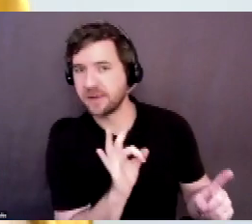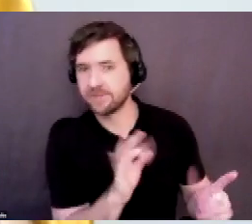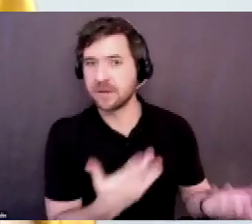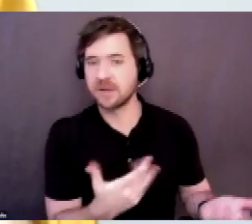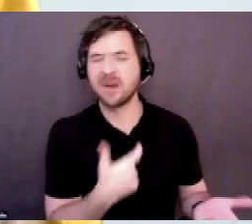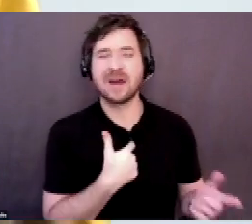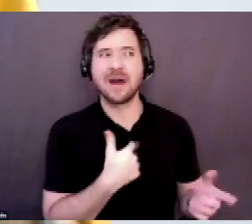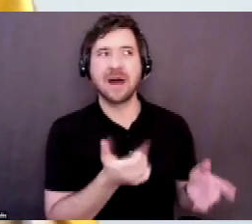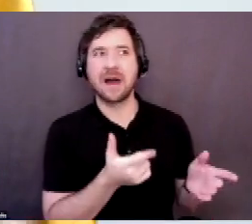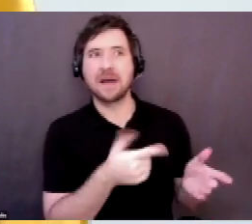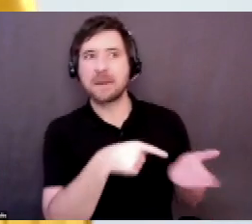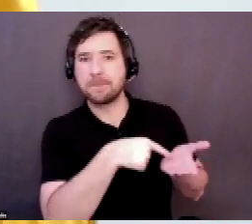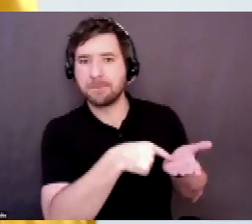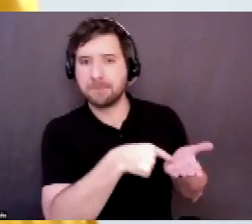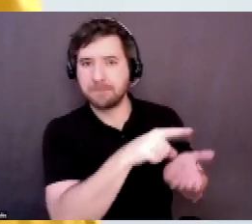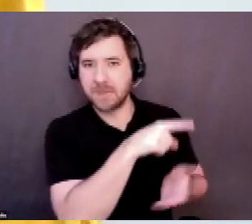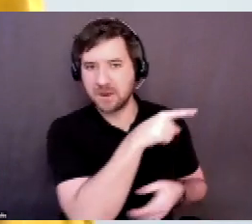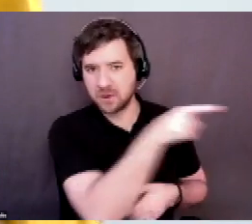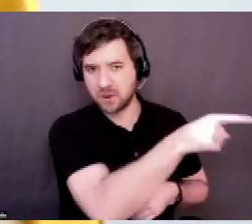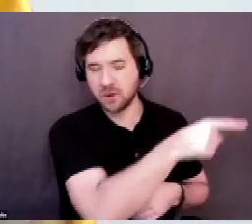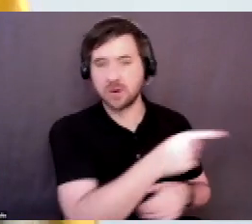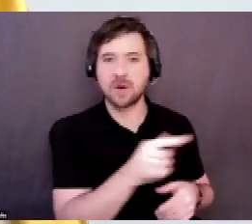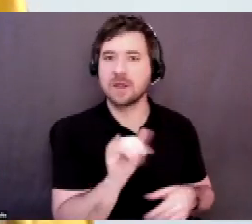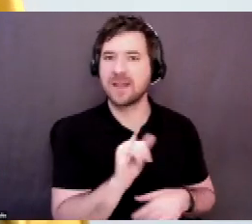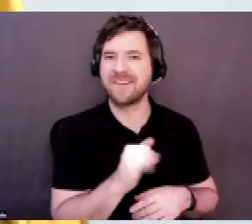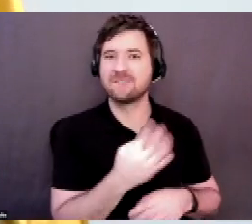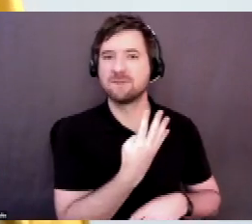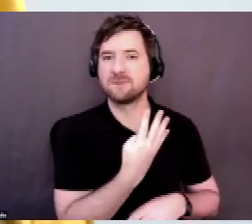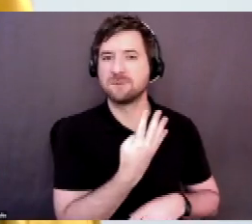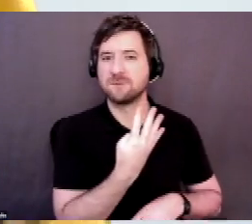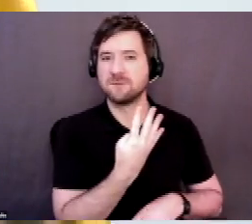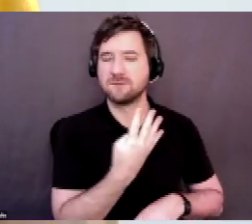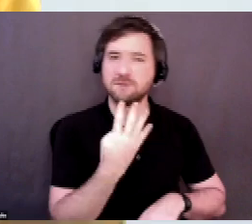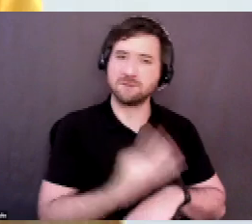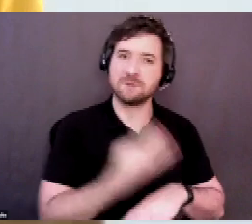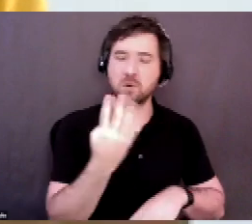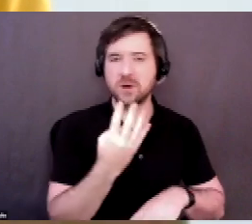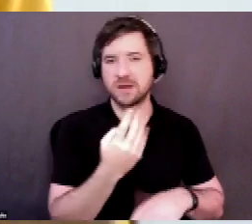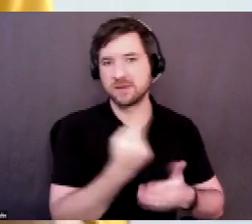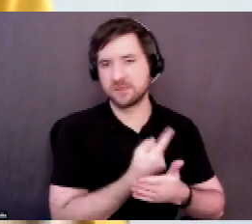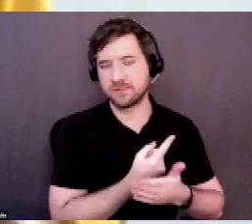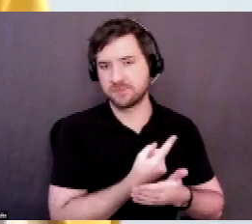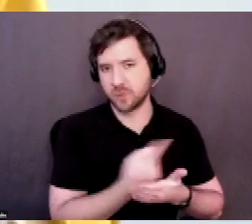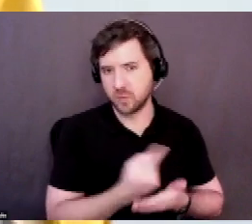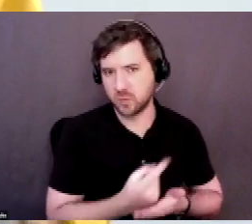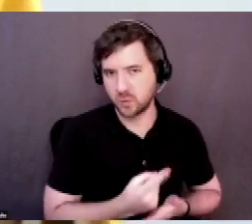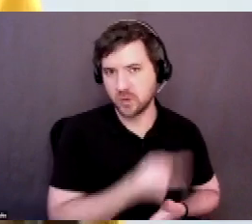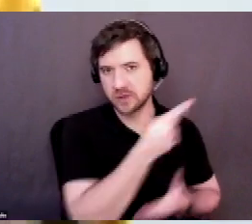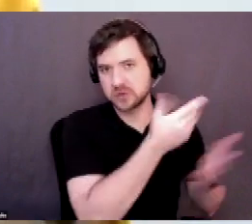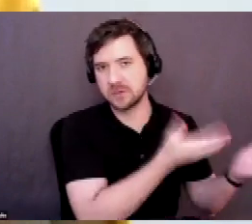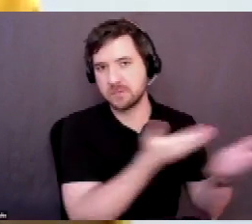So I did like four meals with her a week. She delivered them on Monday, and then I had meals because I will tell you, you know,